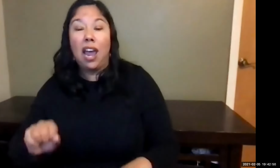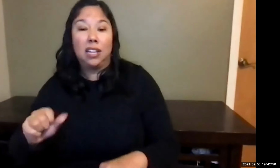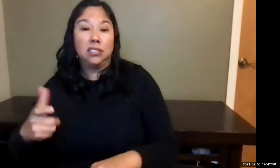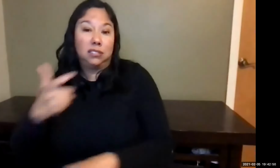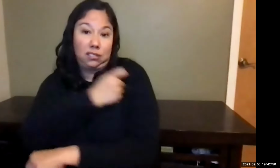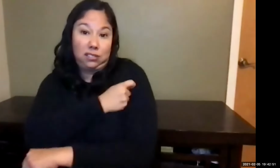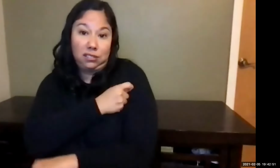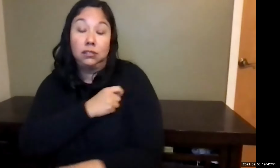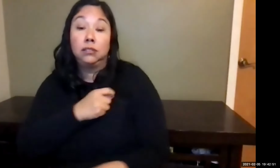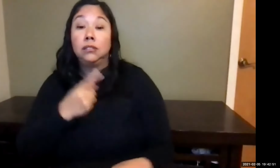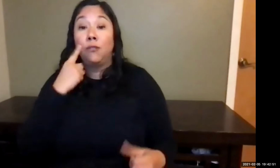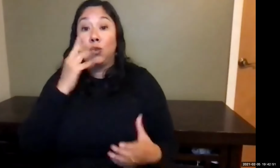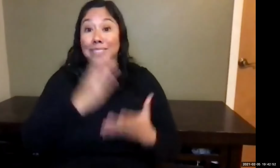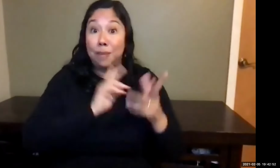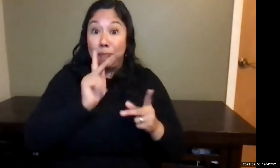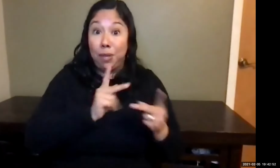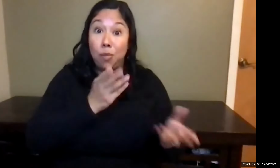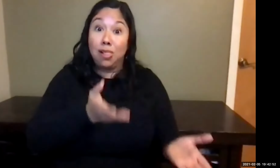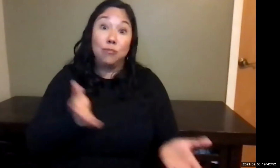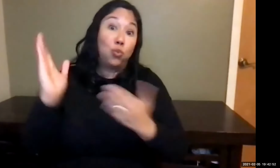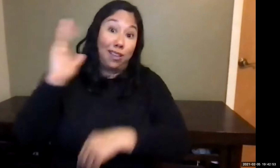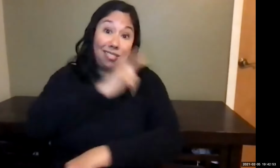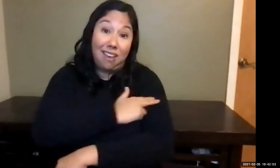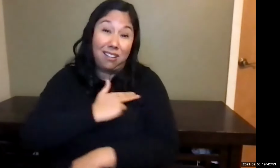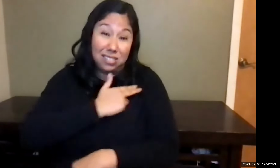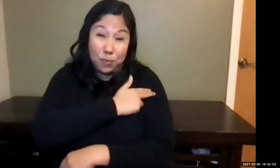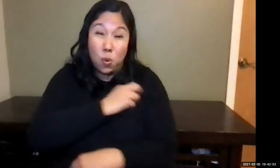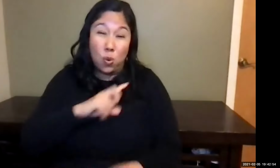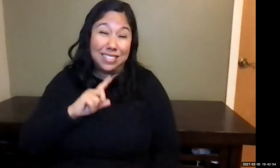For some people who are hospitalized, it can be – or severely immunocompromised – it